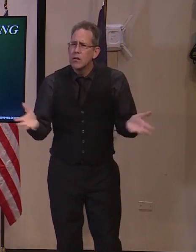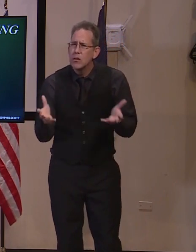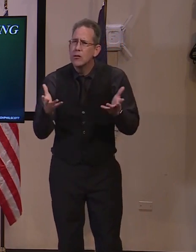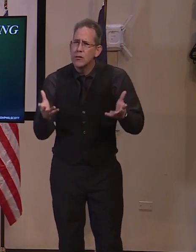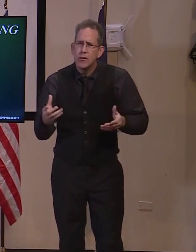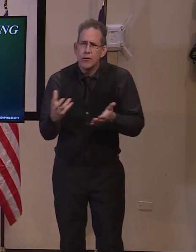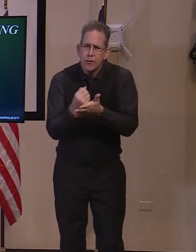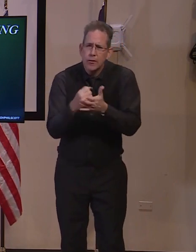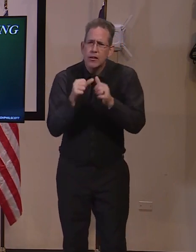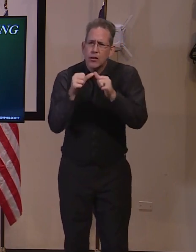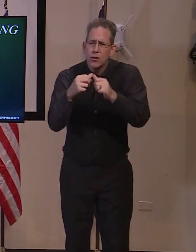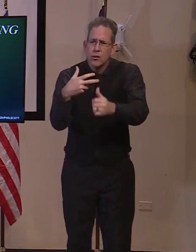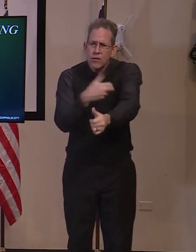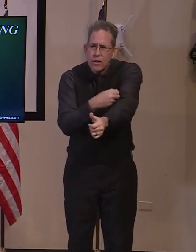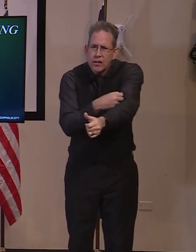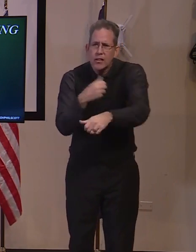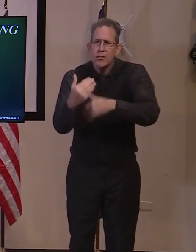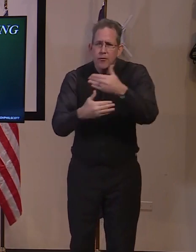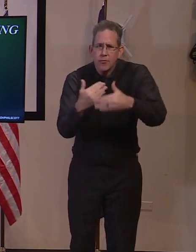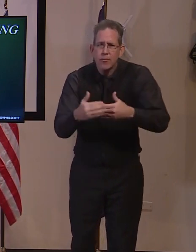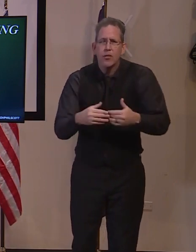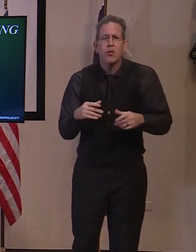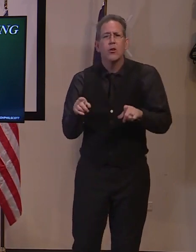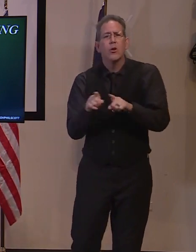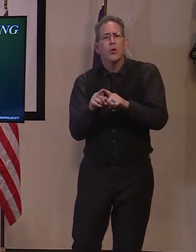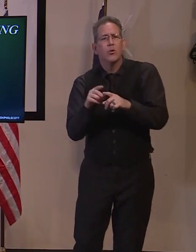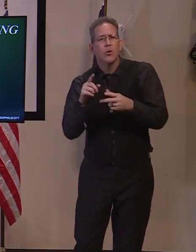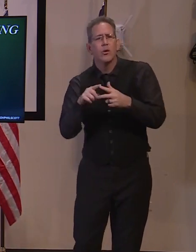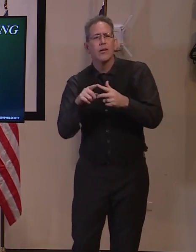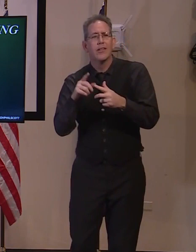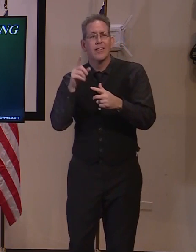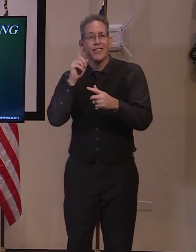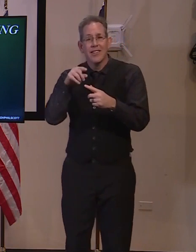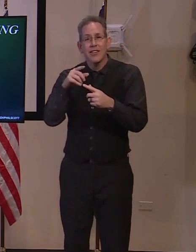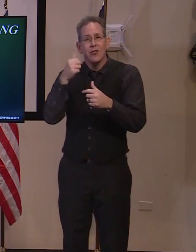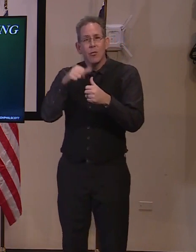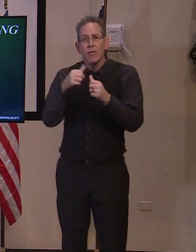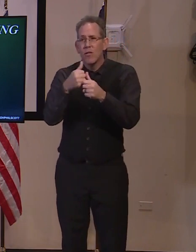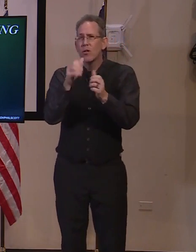measures for schools, uh, to use their operations as conditions evolve,